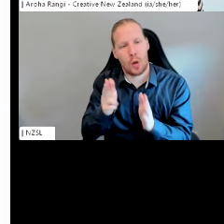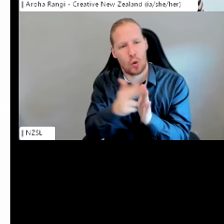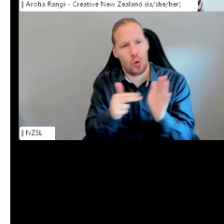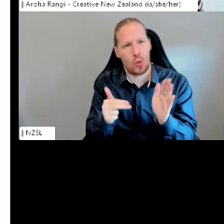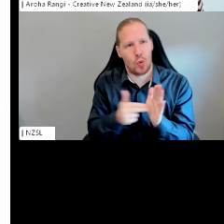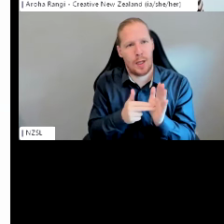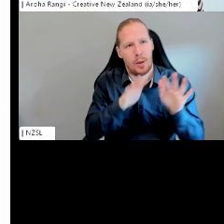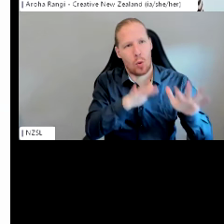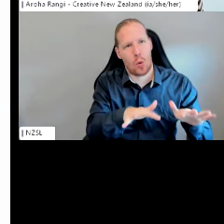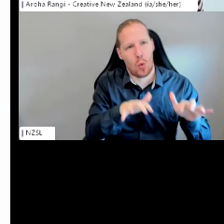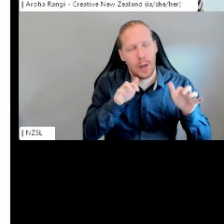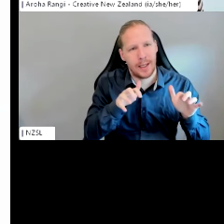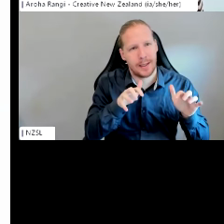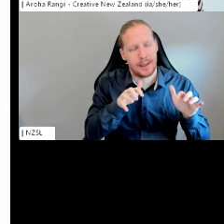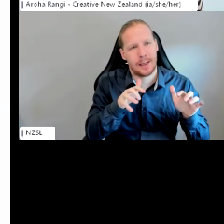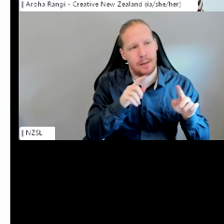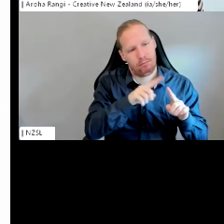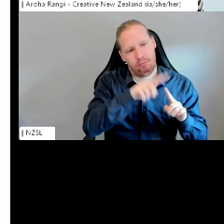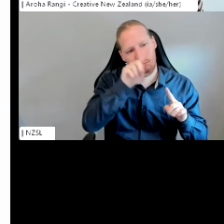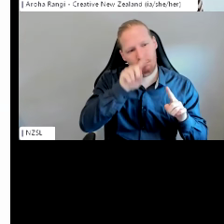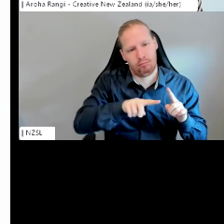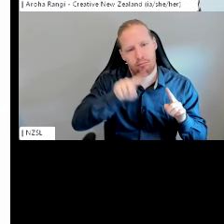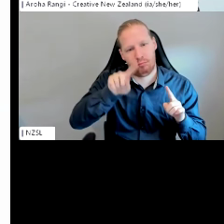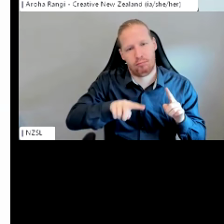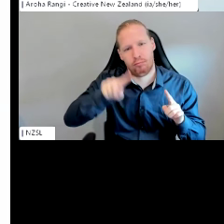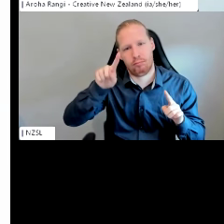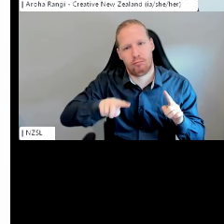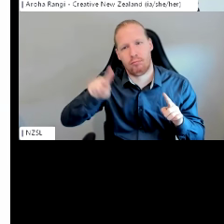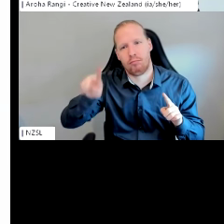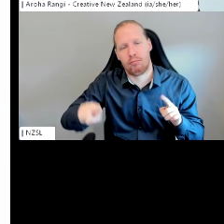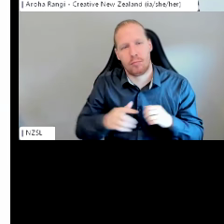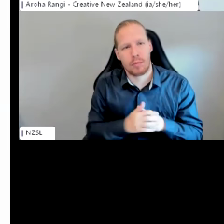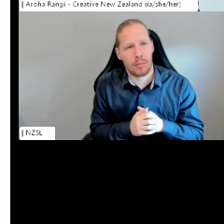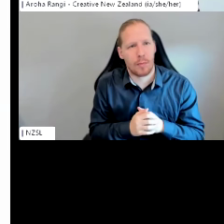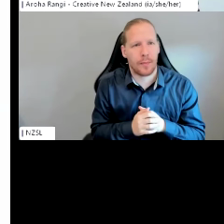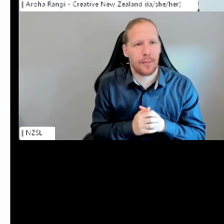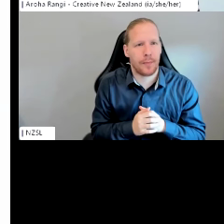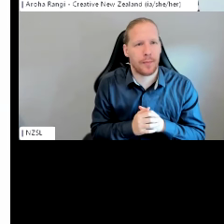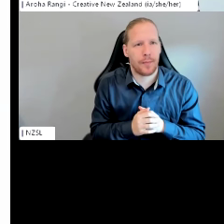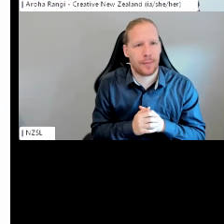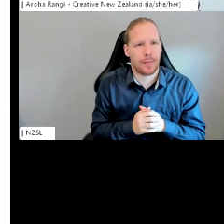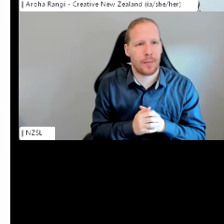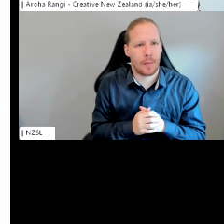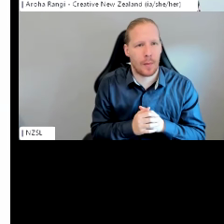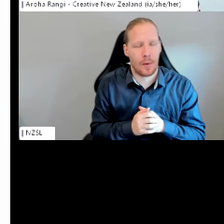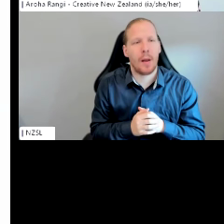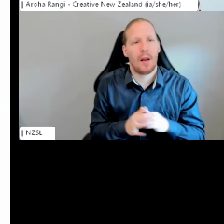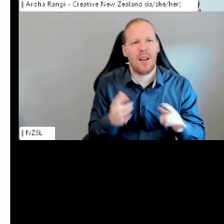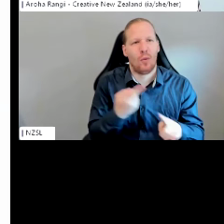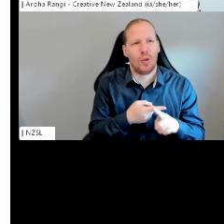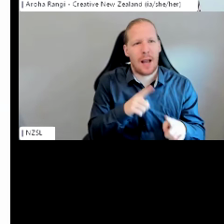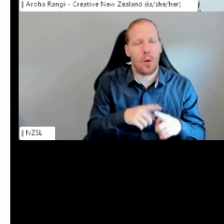if we planned this. We have the data from just before COVID and then obviously we have the data